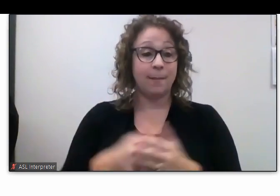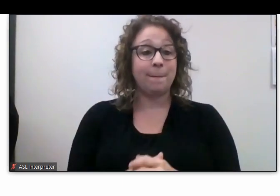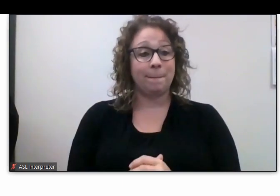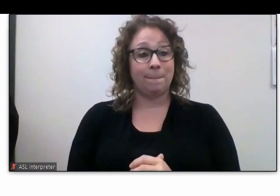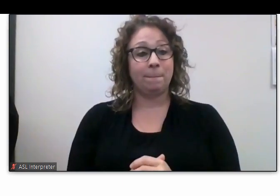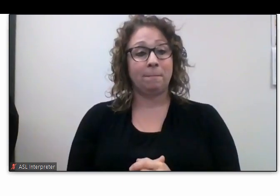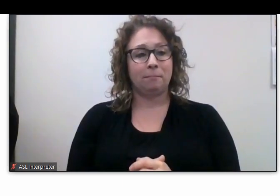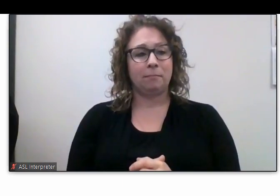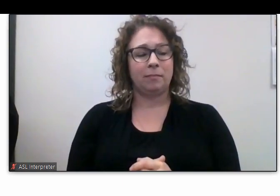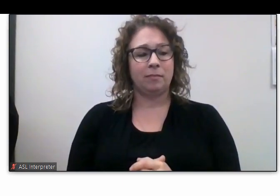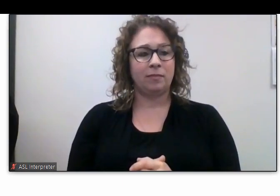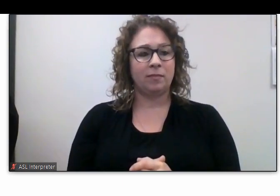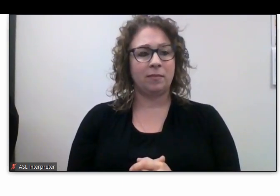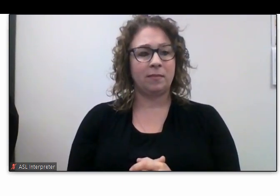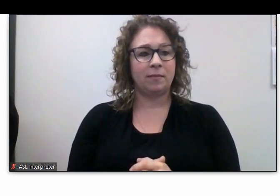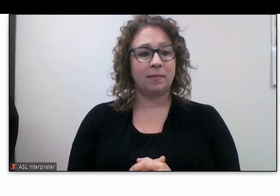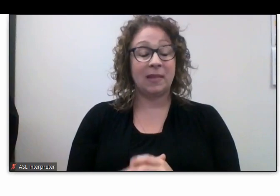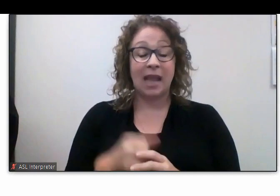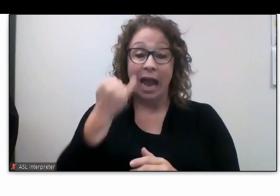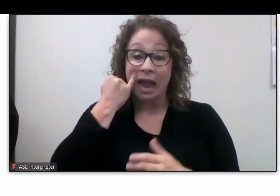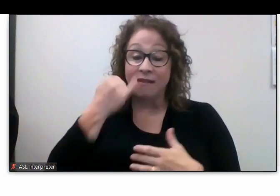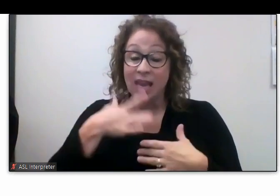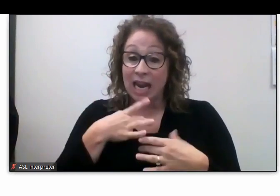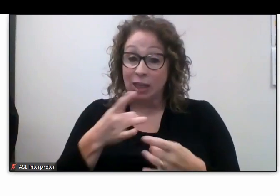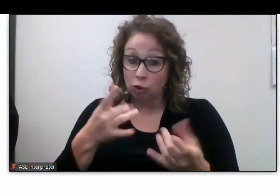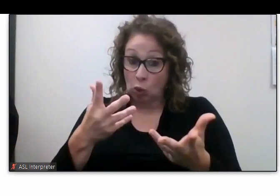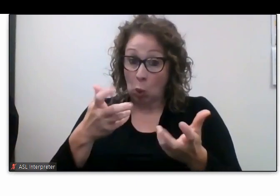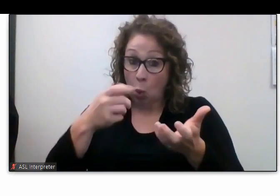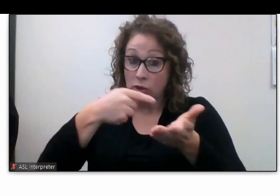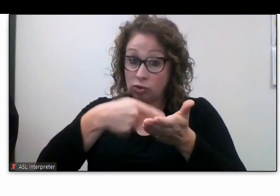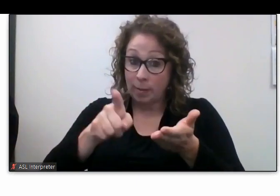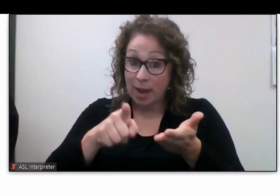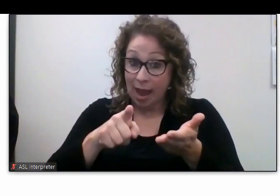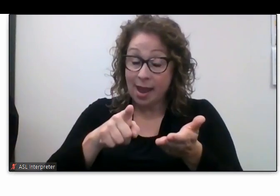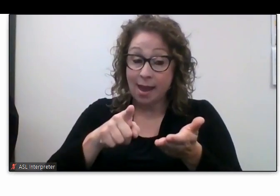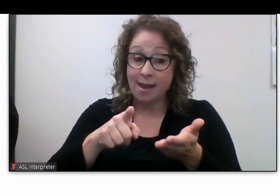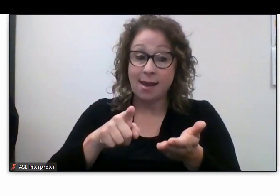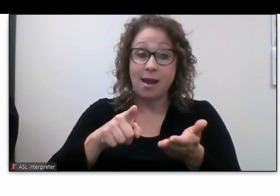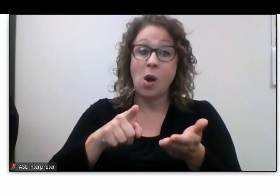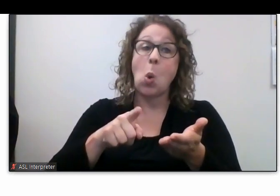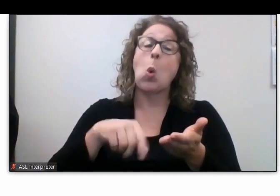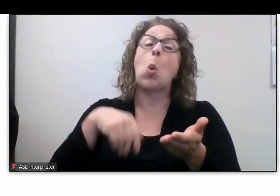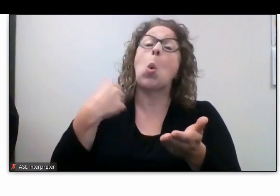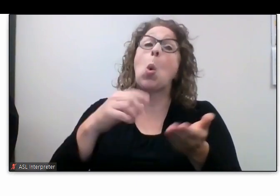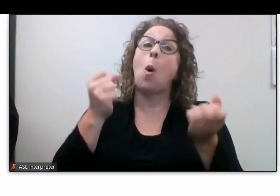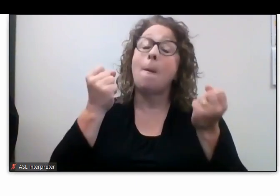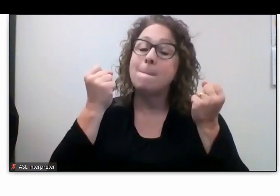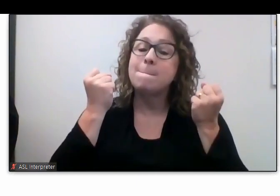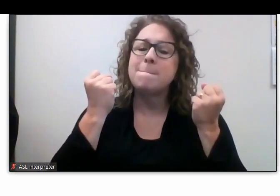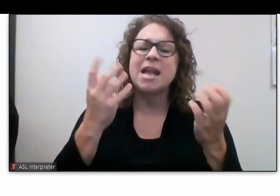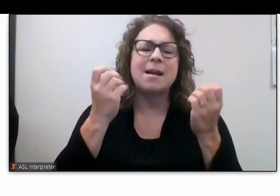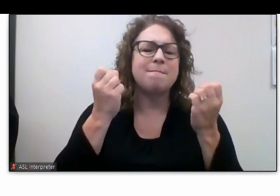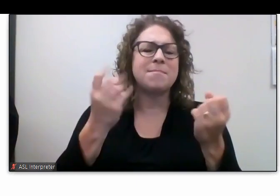If you're interested in paying for captions, there are an ever-growing number of resources and businesses available